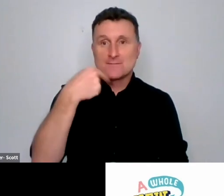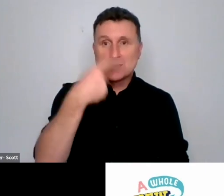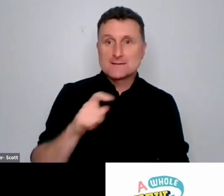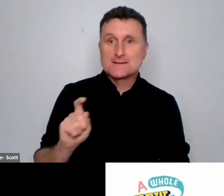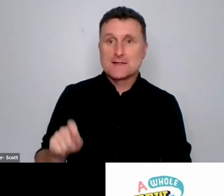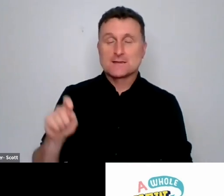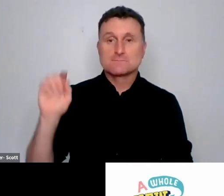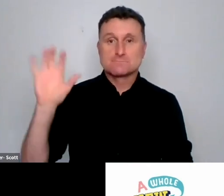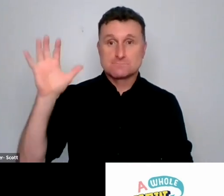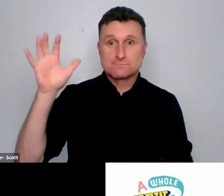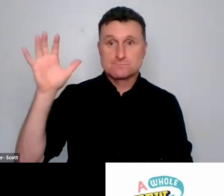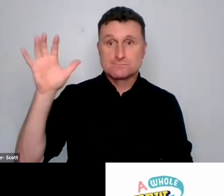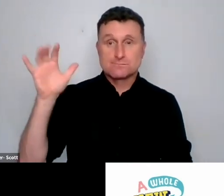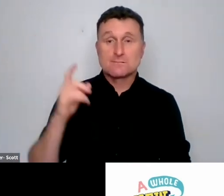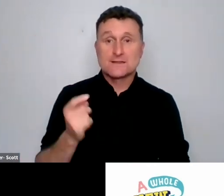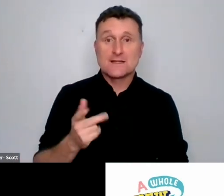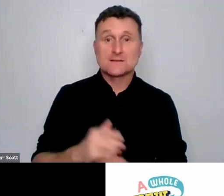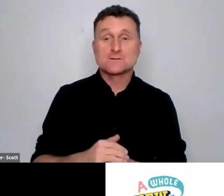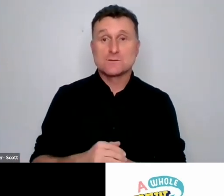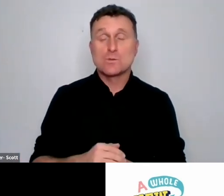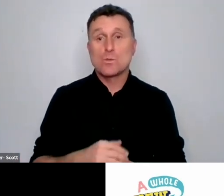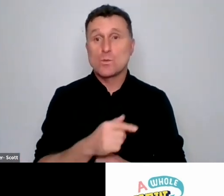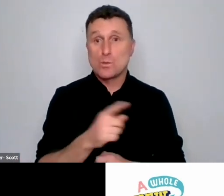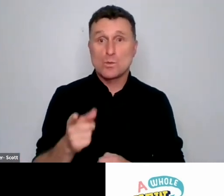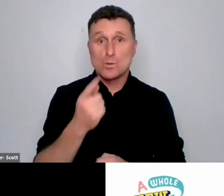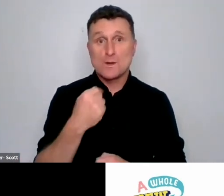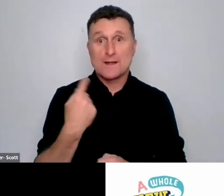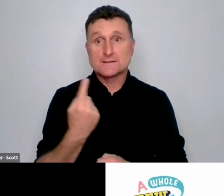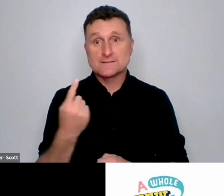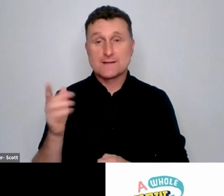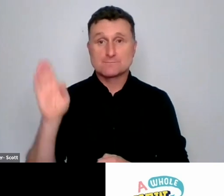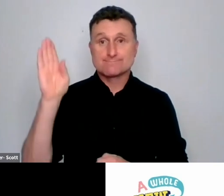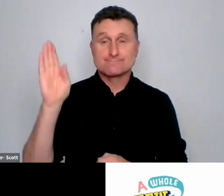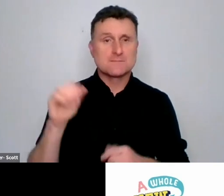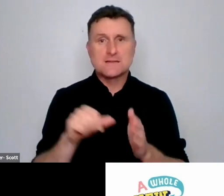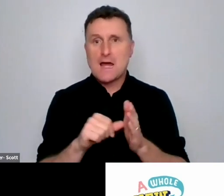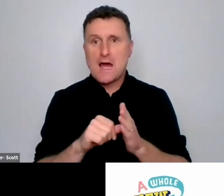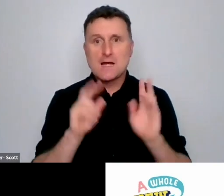Or you can raise it physically, but I might take a little longer to notice that.